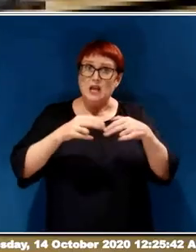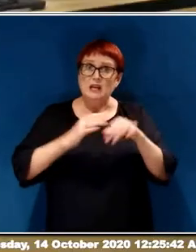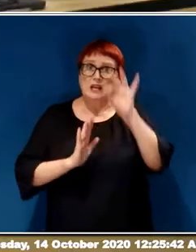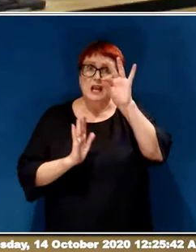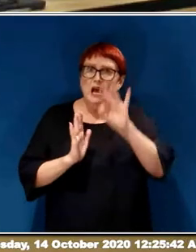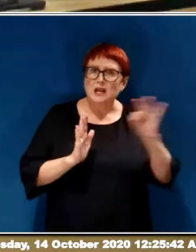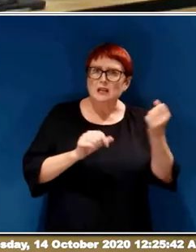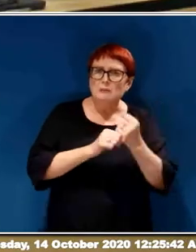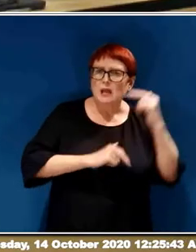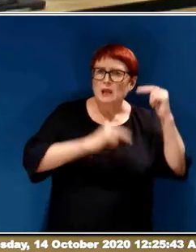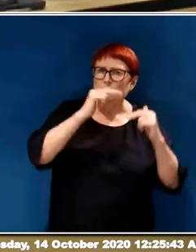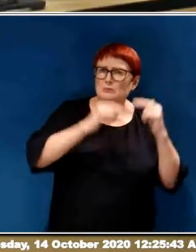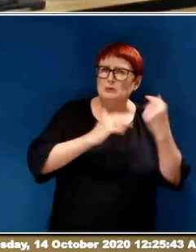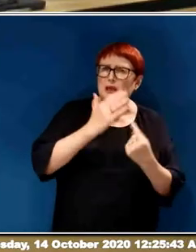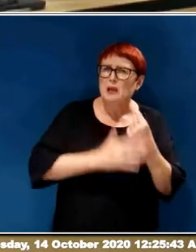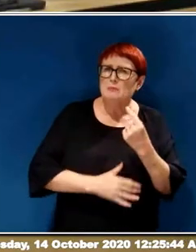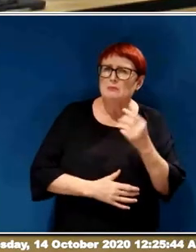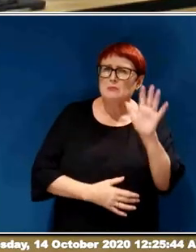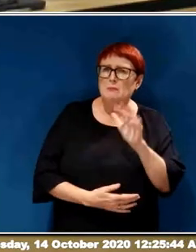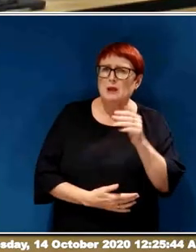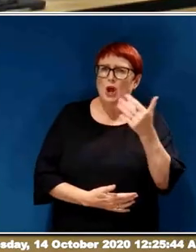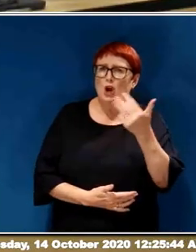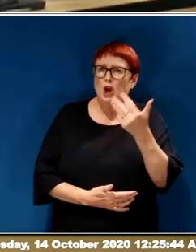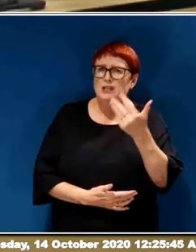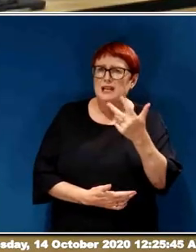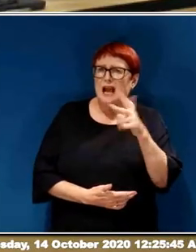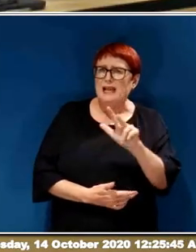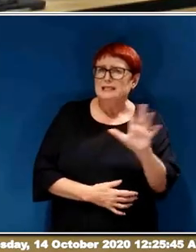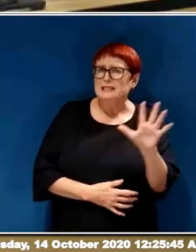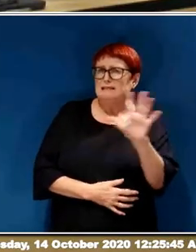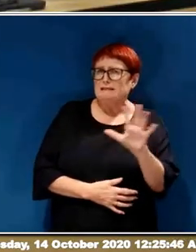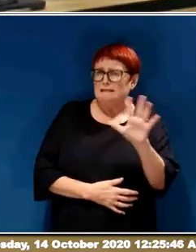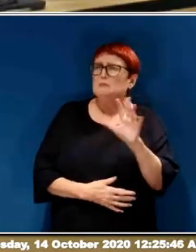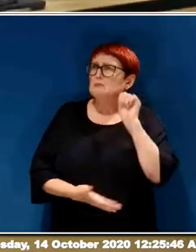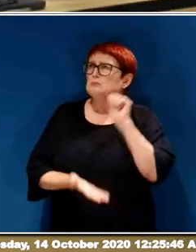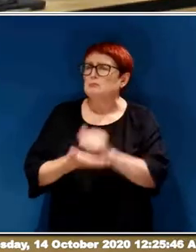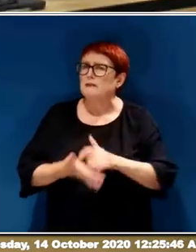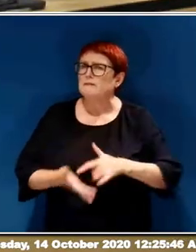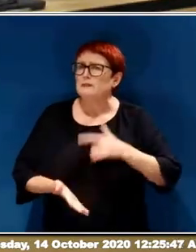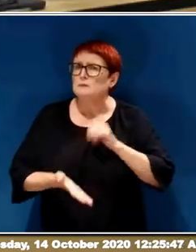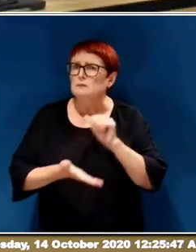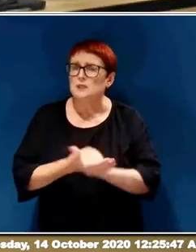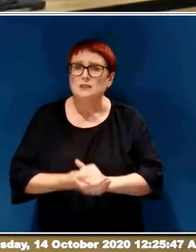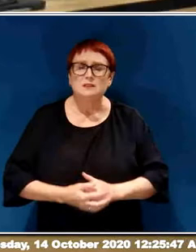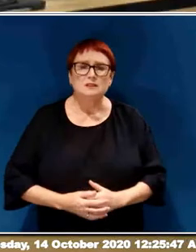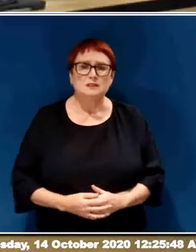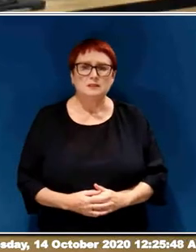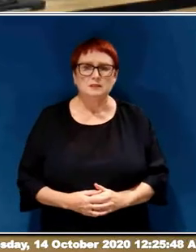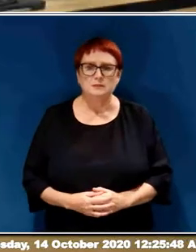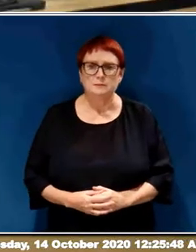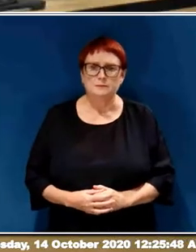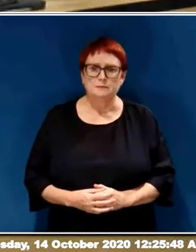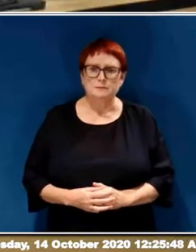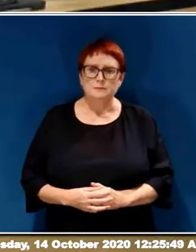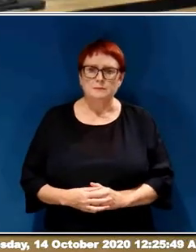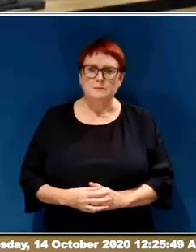DR de BRUIN: Yes, I believe it was. Okay. DR de BRUIN: We've come to see the adjustments that happened in our built